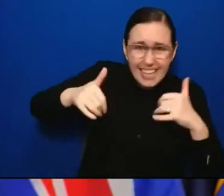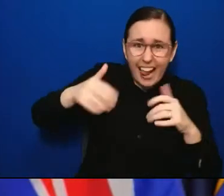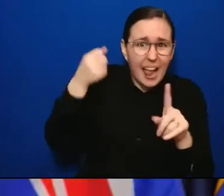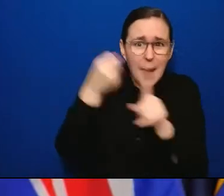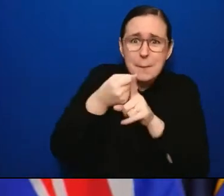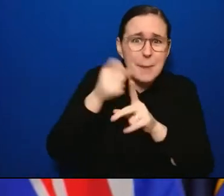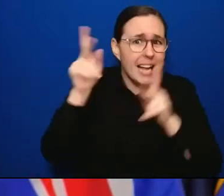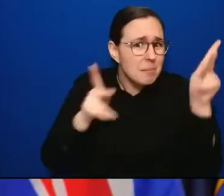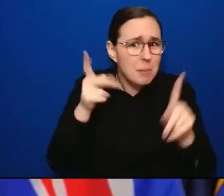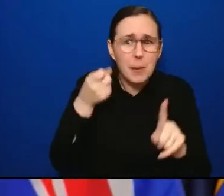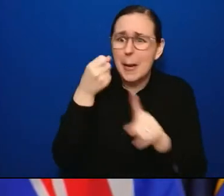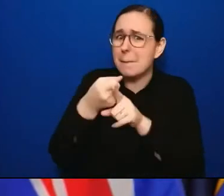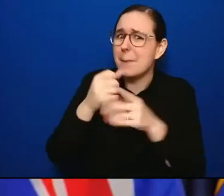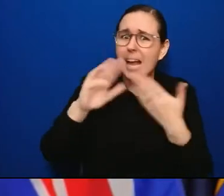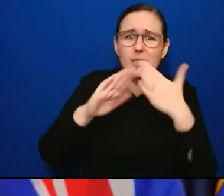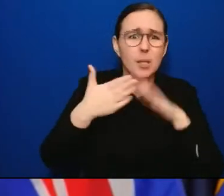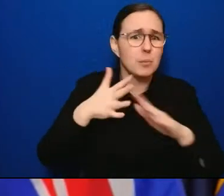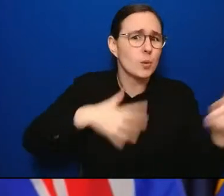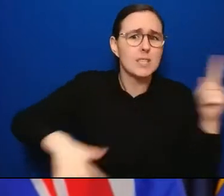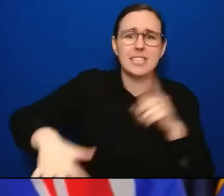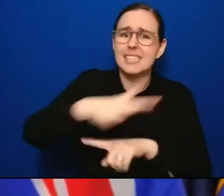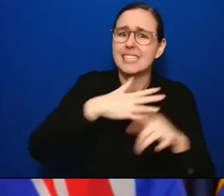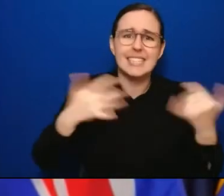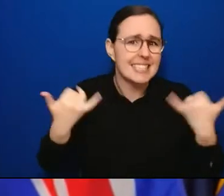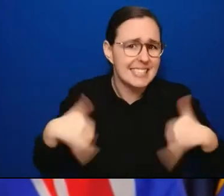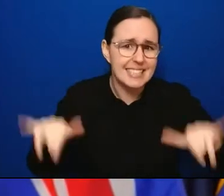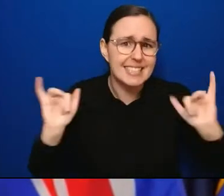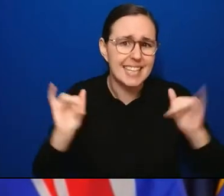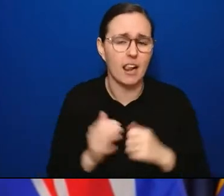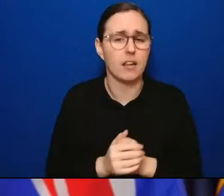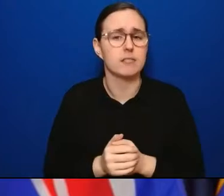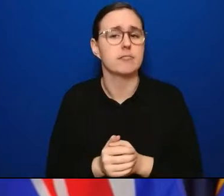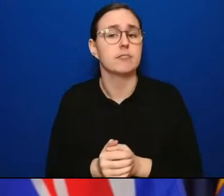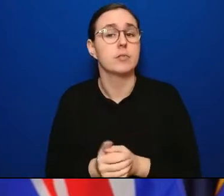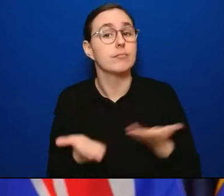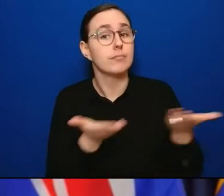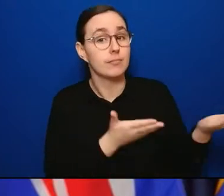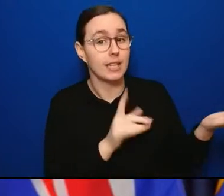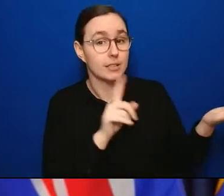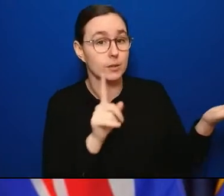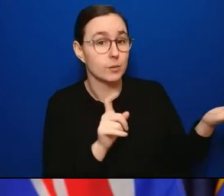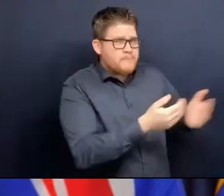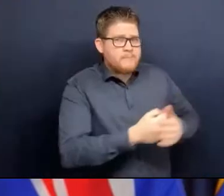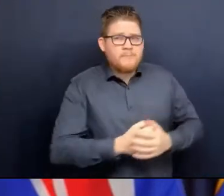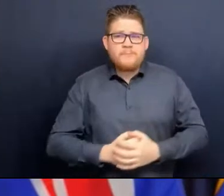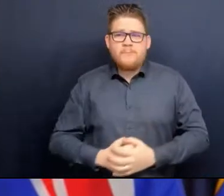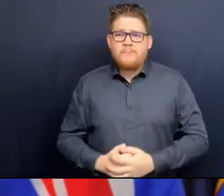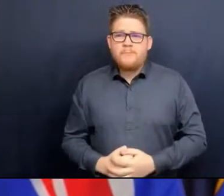from Binder, Sergeant CTV news. And my doctor Henry. I just want